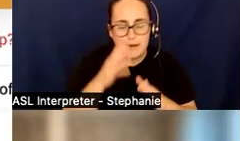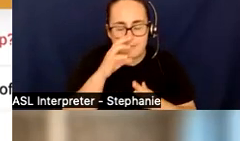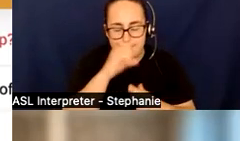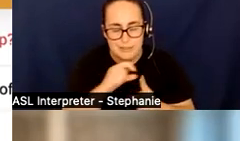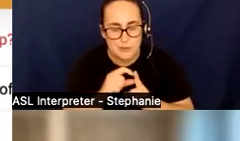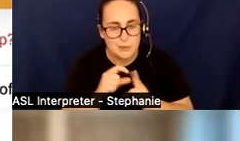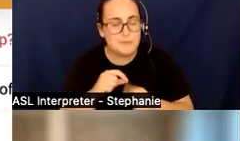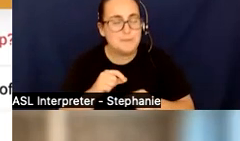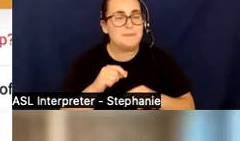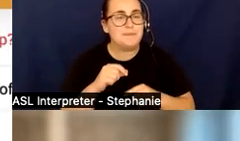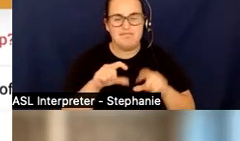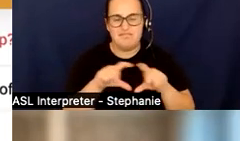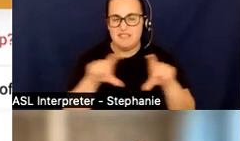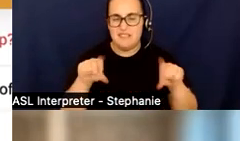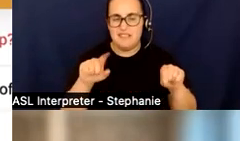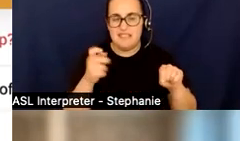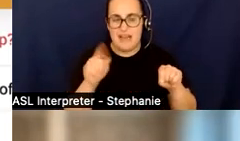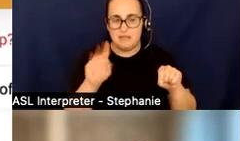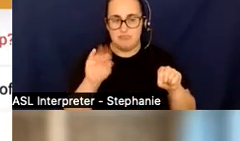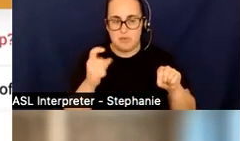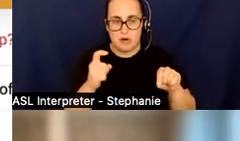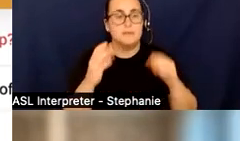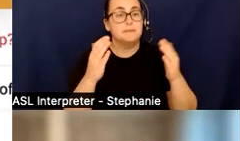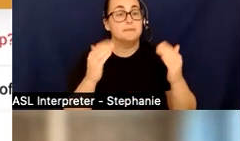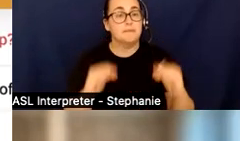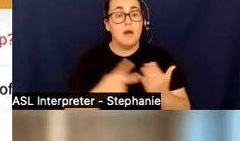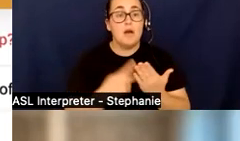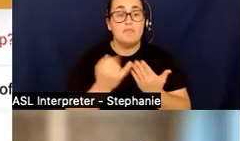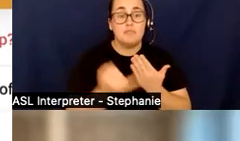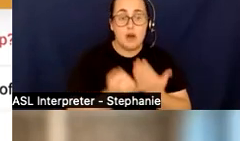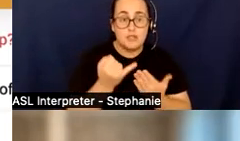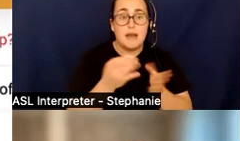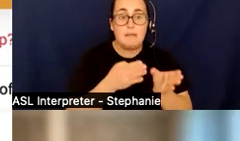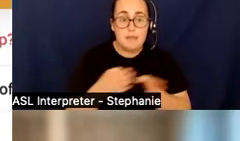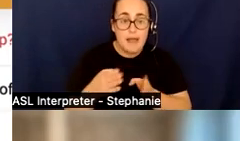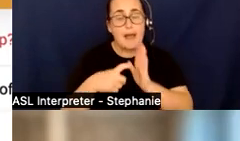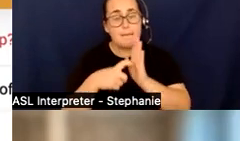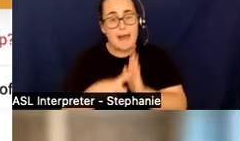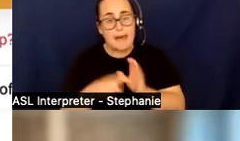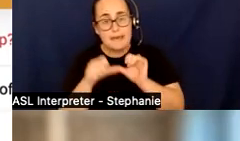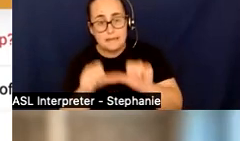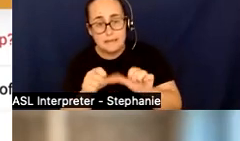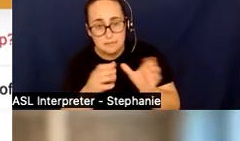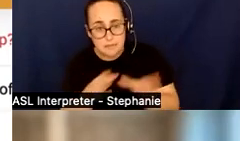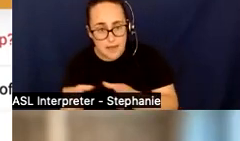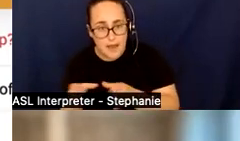plan and maintenance plan here we have a text box where you can write everything you want and you